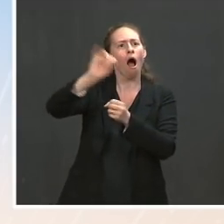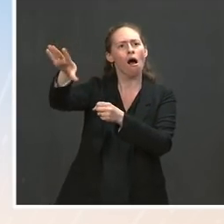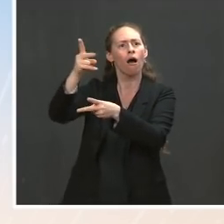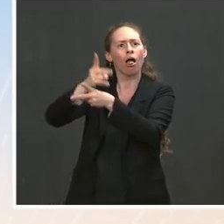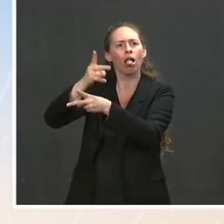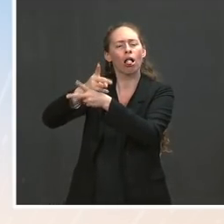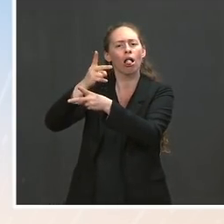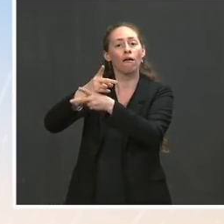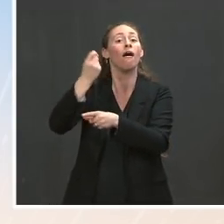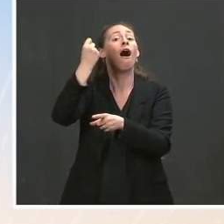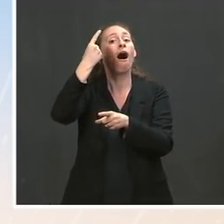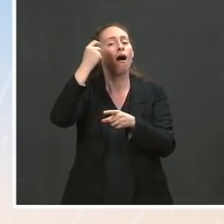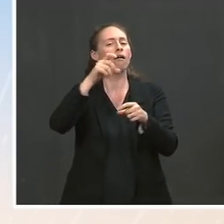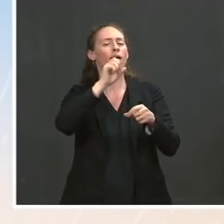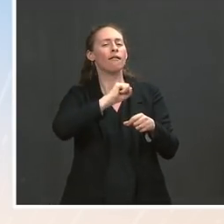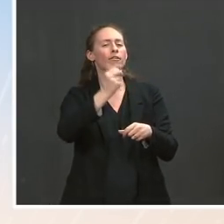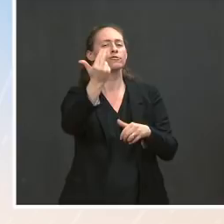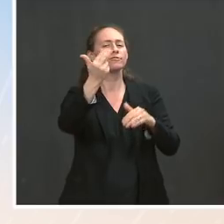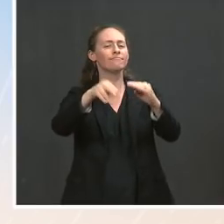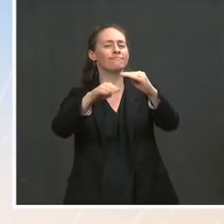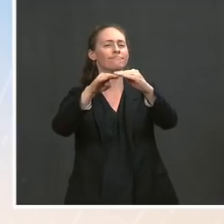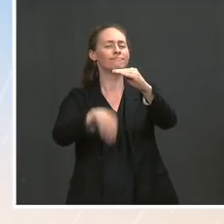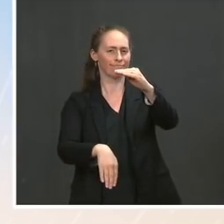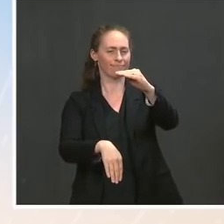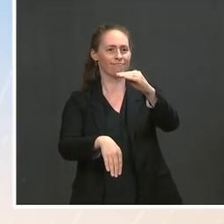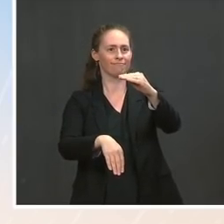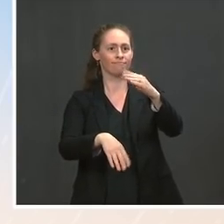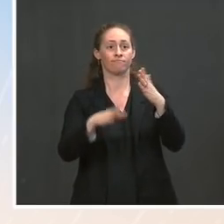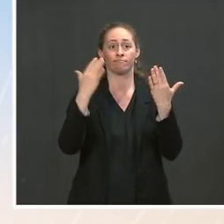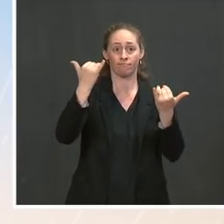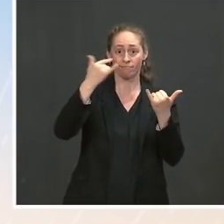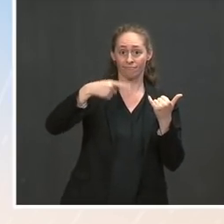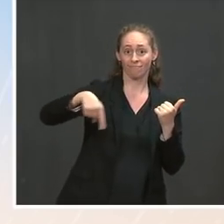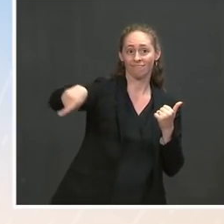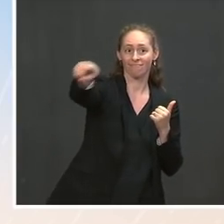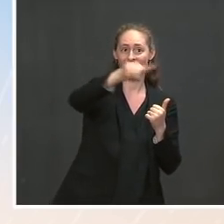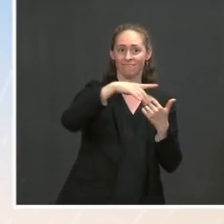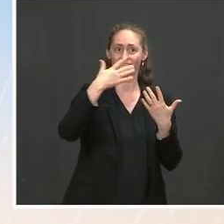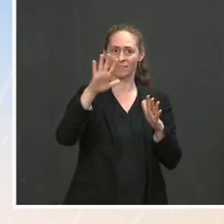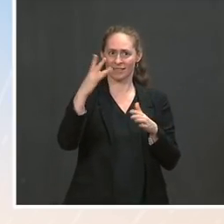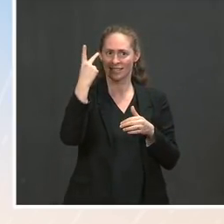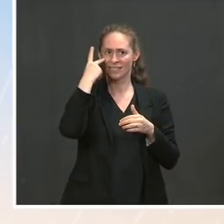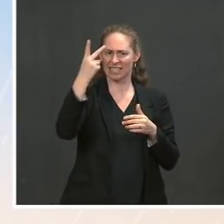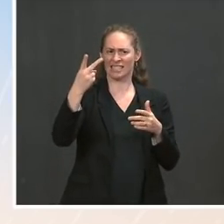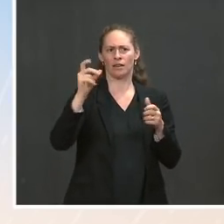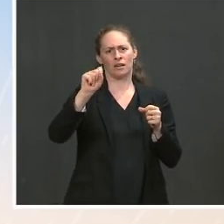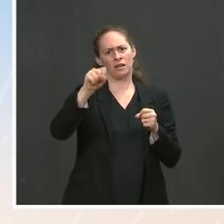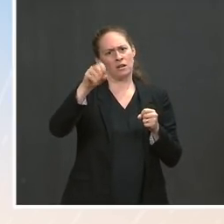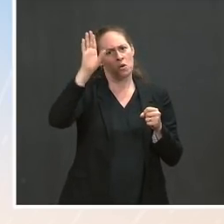As you all have probably seen, there have been some tornadoes in the South. We are monitoring those closely.